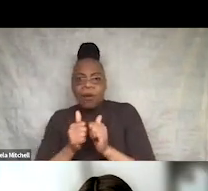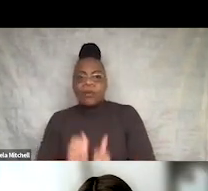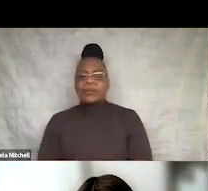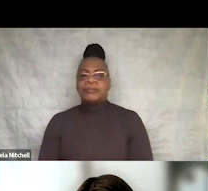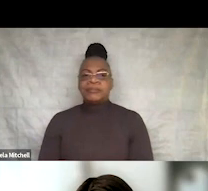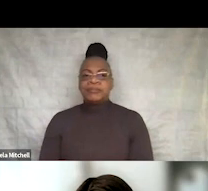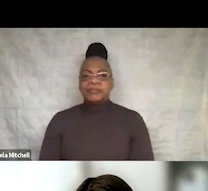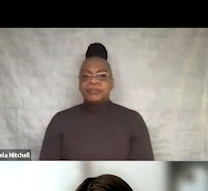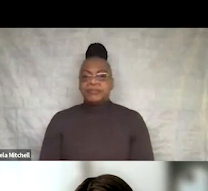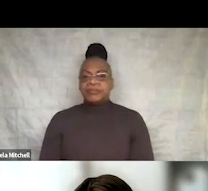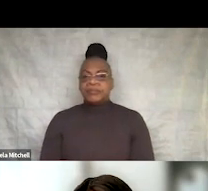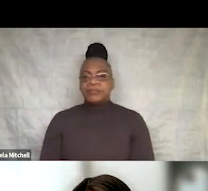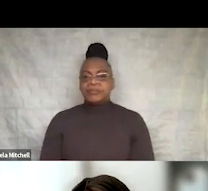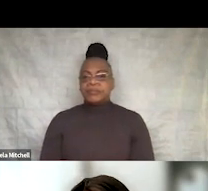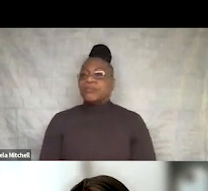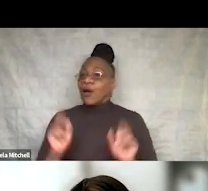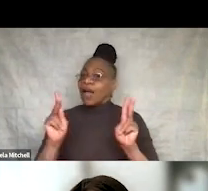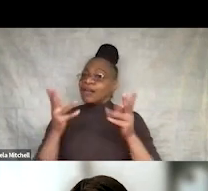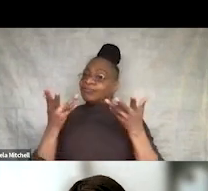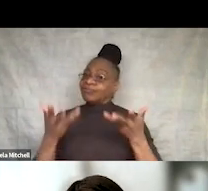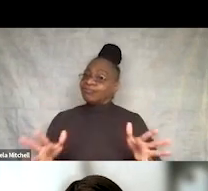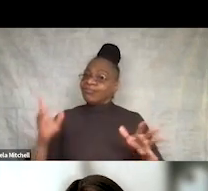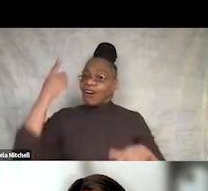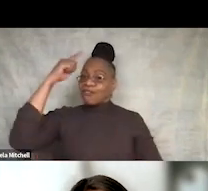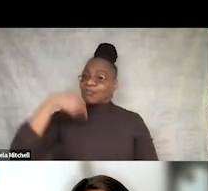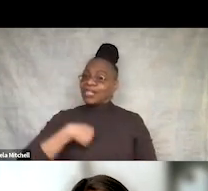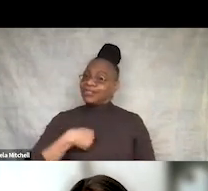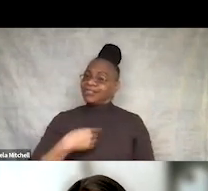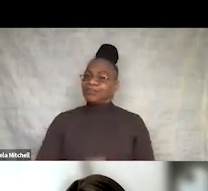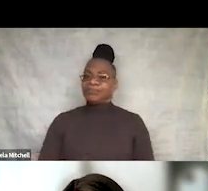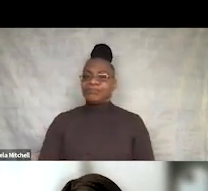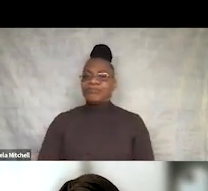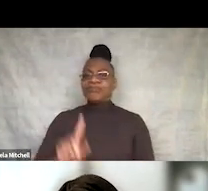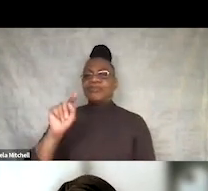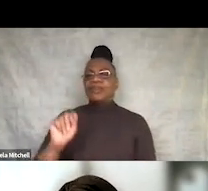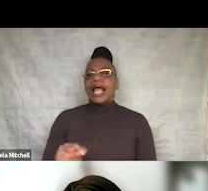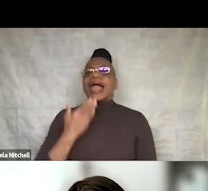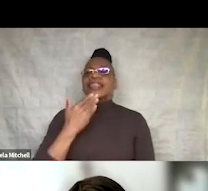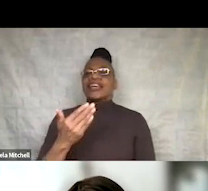All right. And that's it for me. Thank you so much, James.